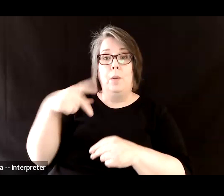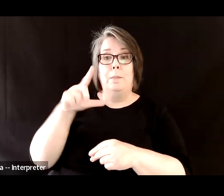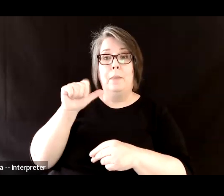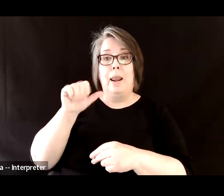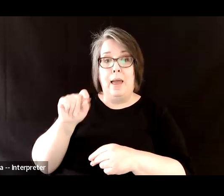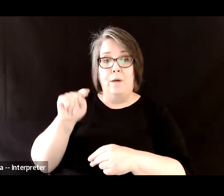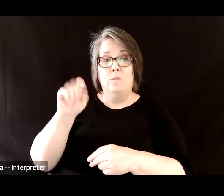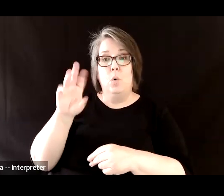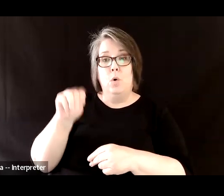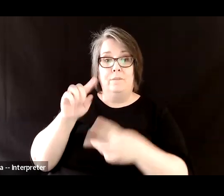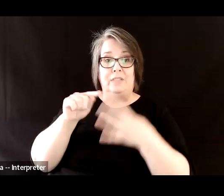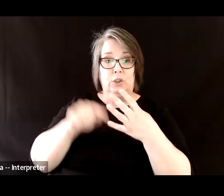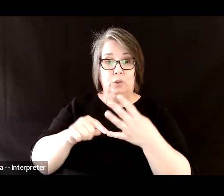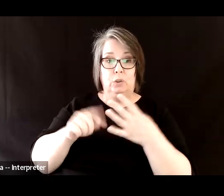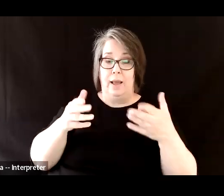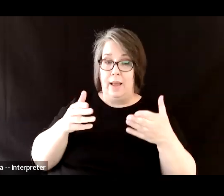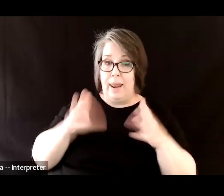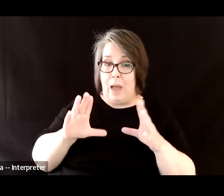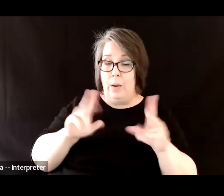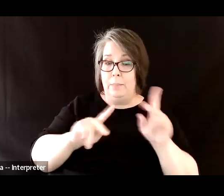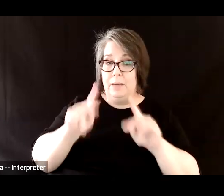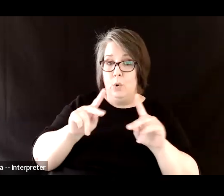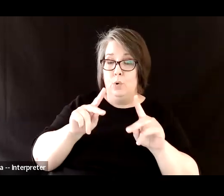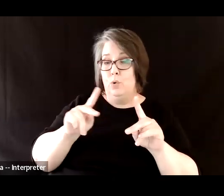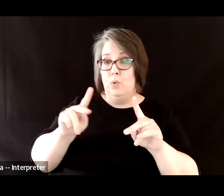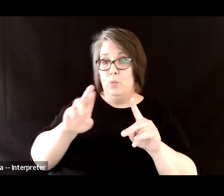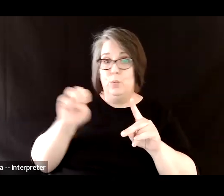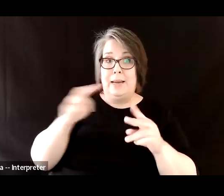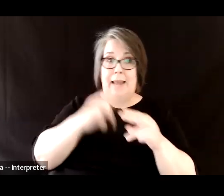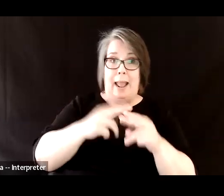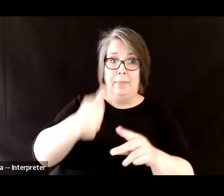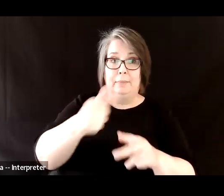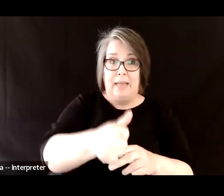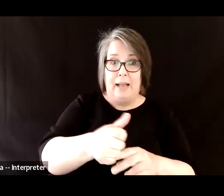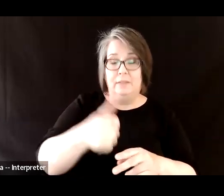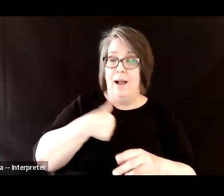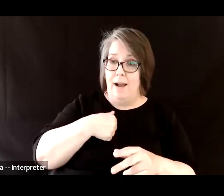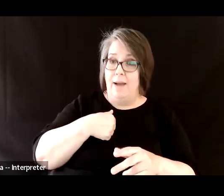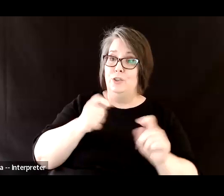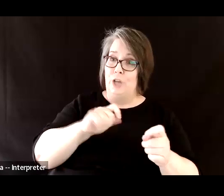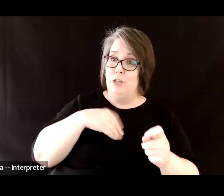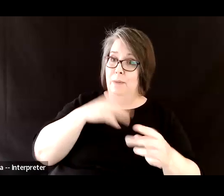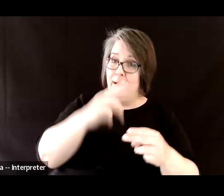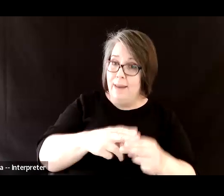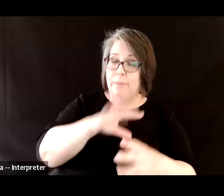instance zoom allows participants to rename themselves. So I renamed myself to have my full name. UNC Chapel Hill and my